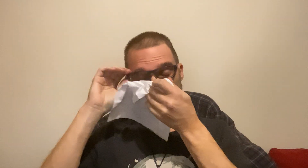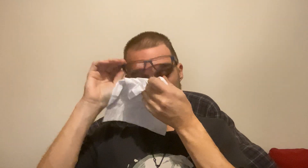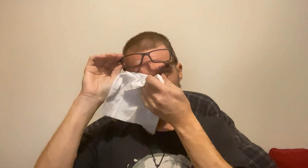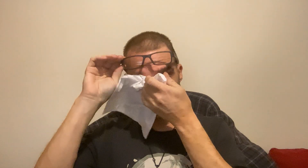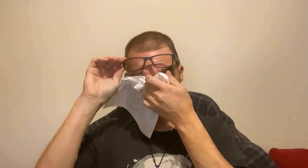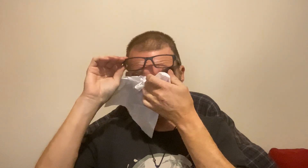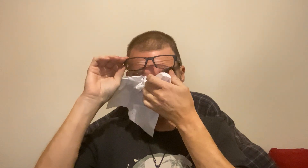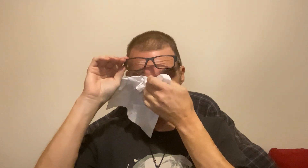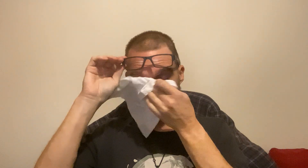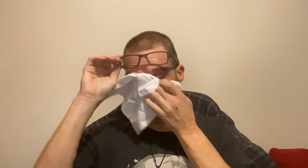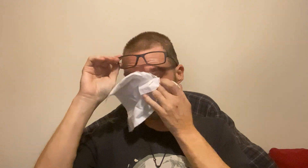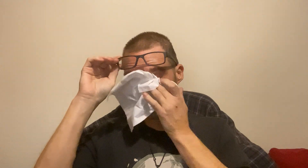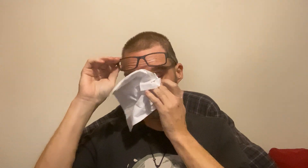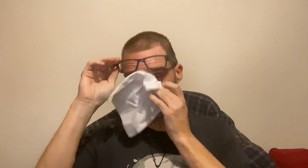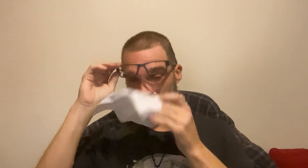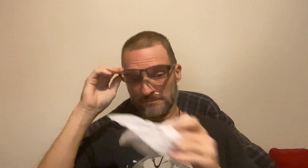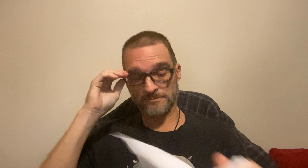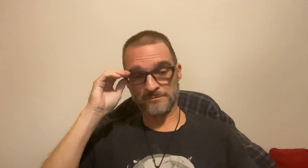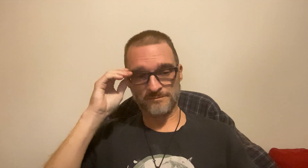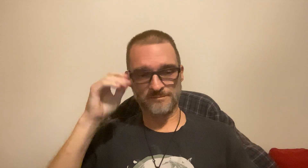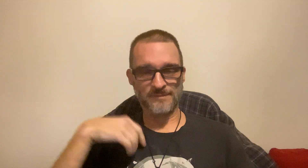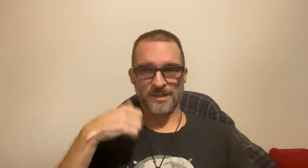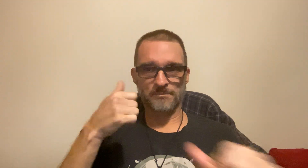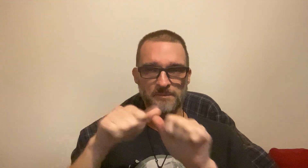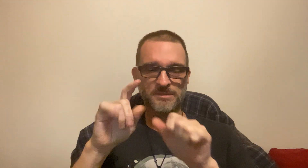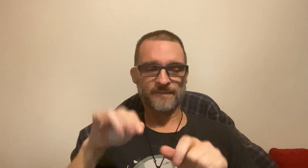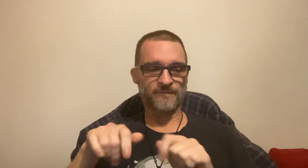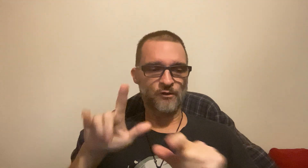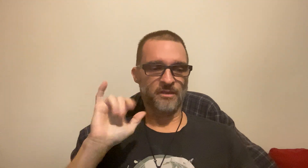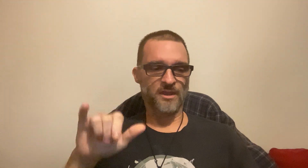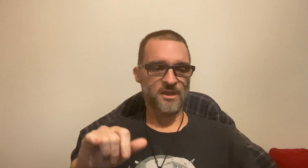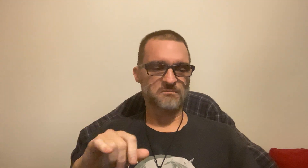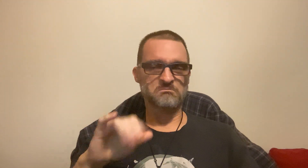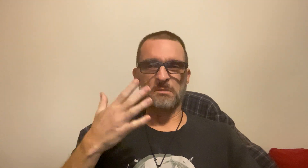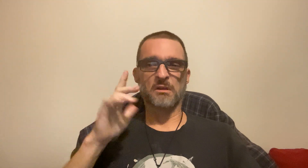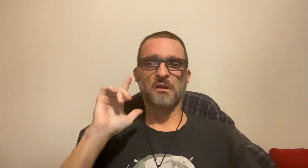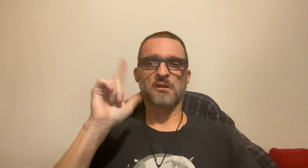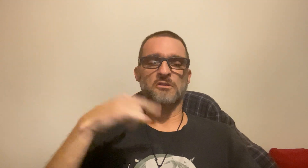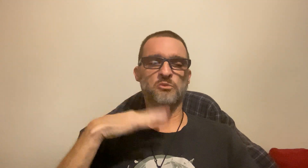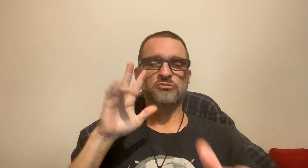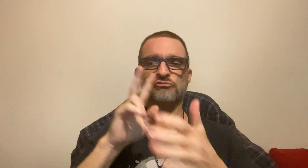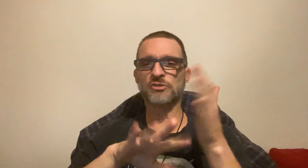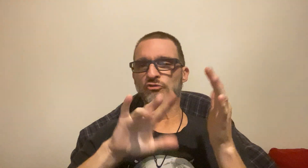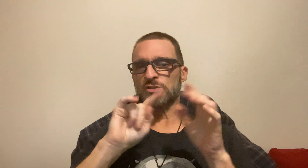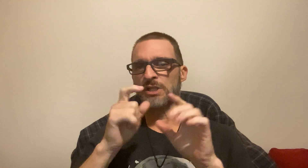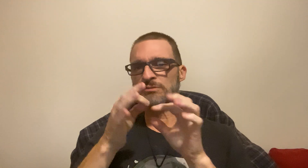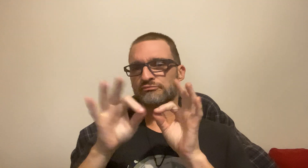Okay. I remember I did vlog about that. Maybe later, I will read your